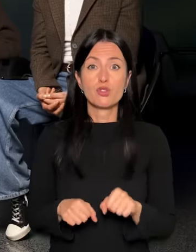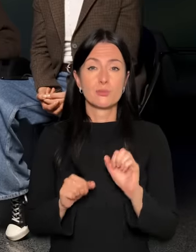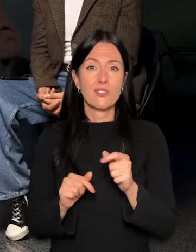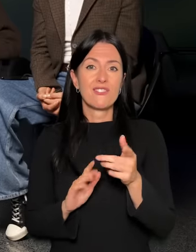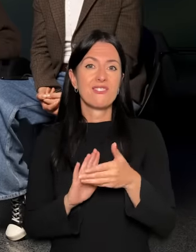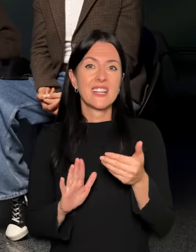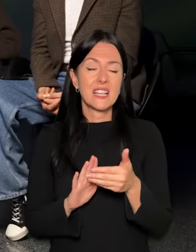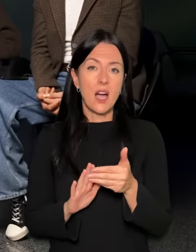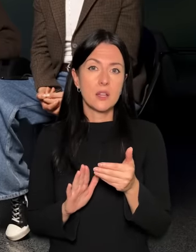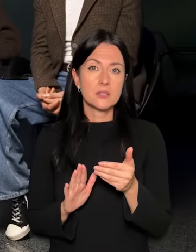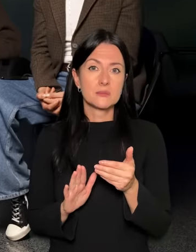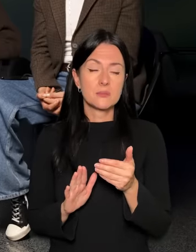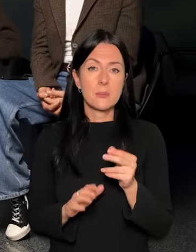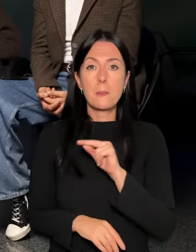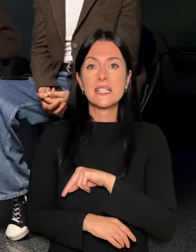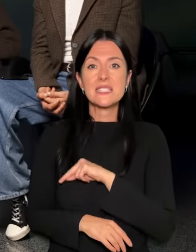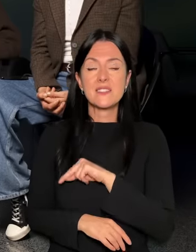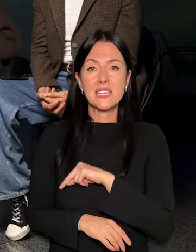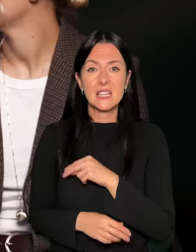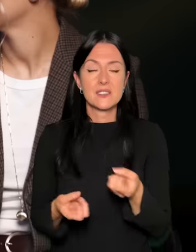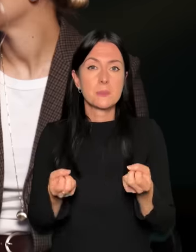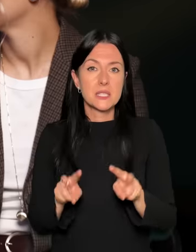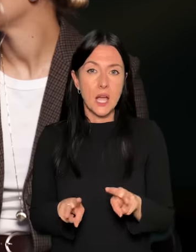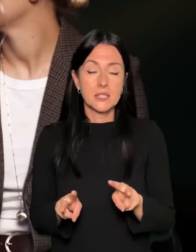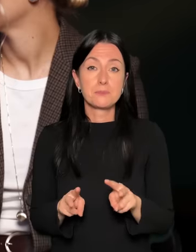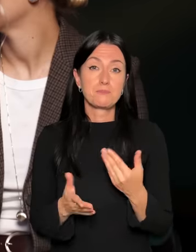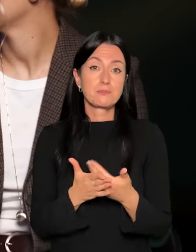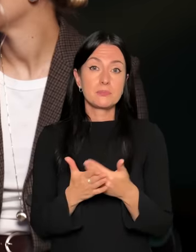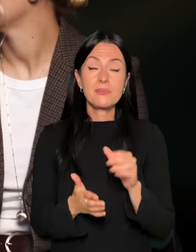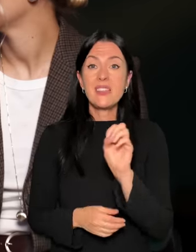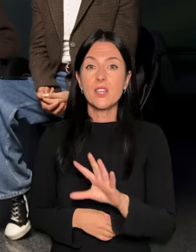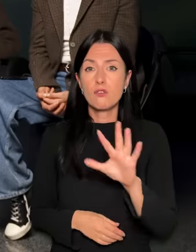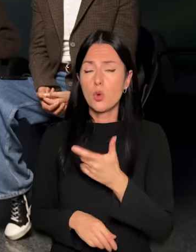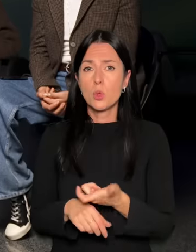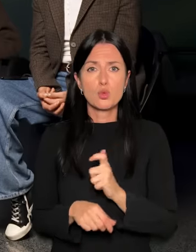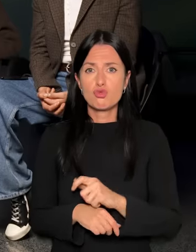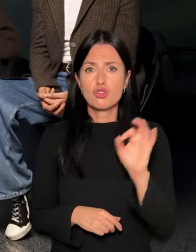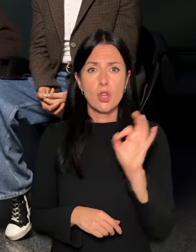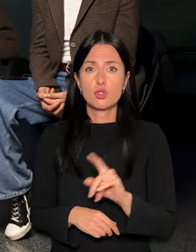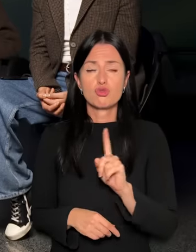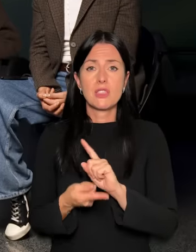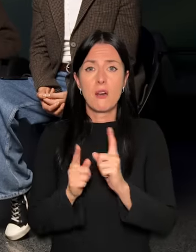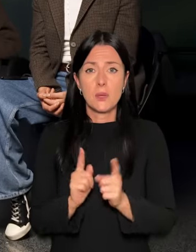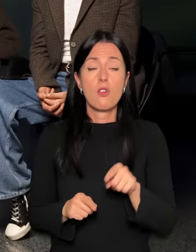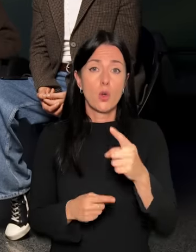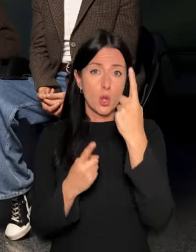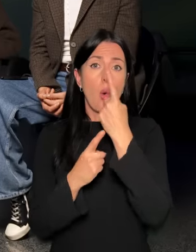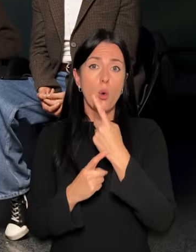No, you can. You need to call special staff. In Europe, it's often the opposite.